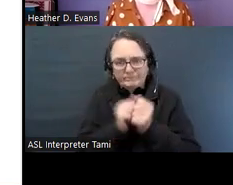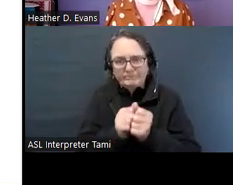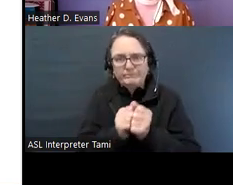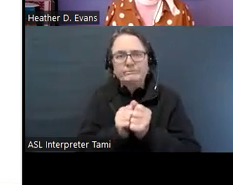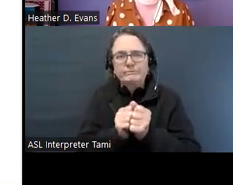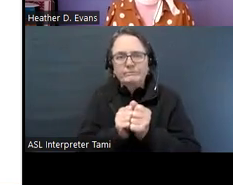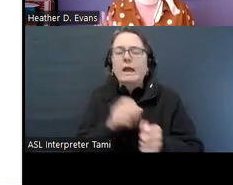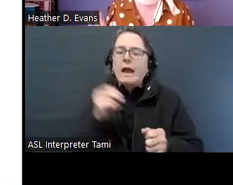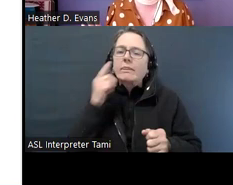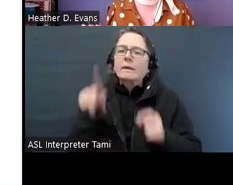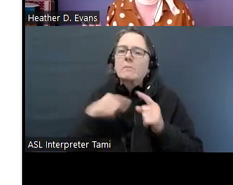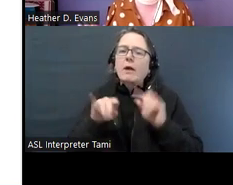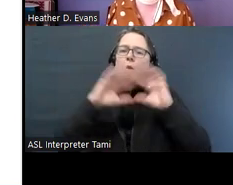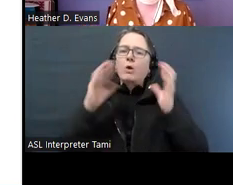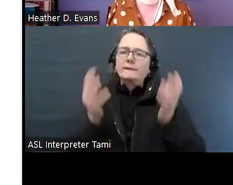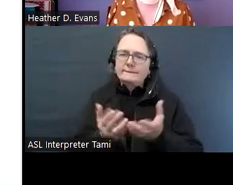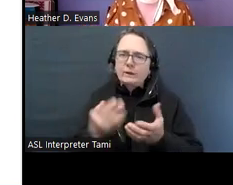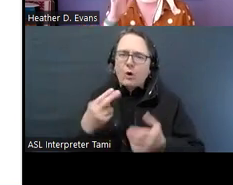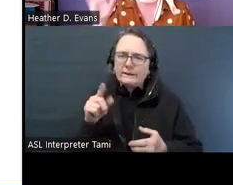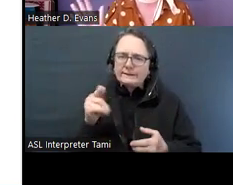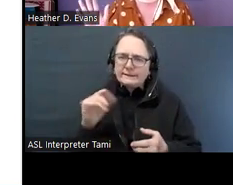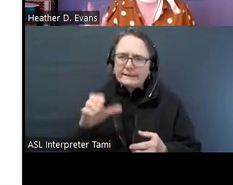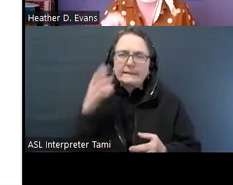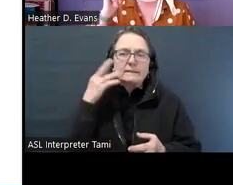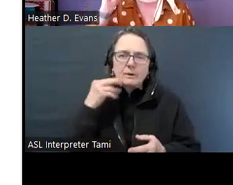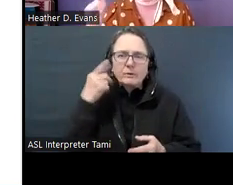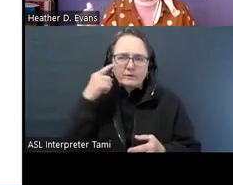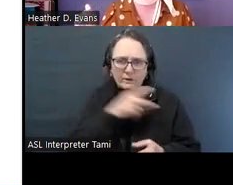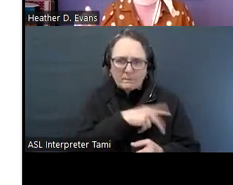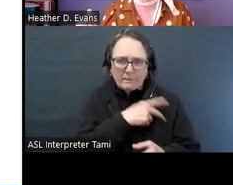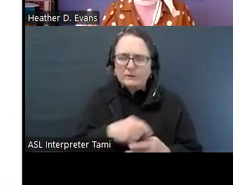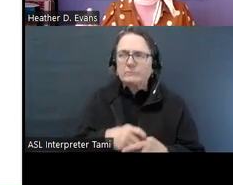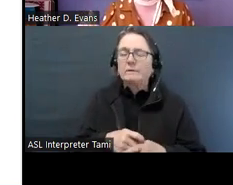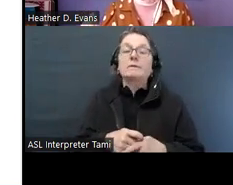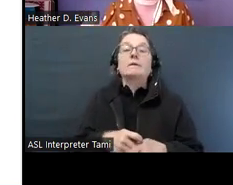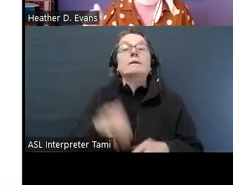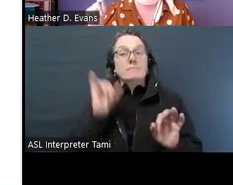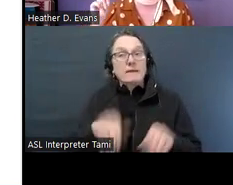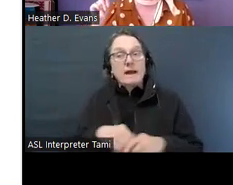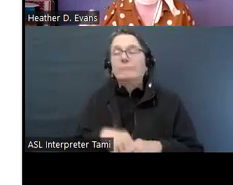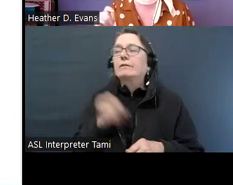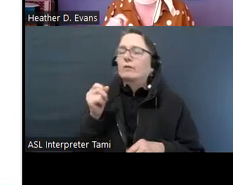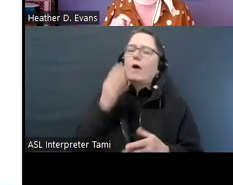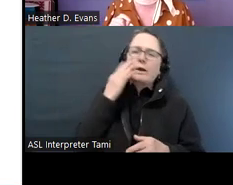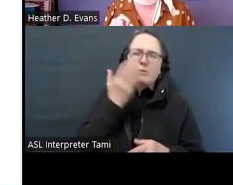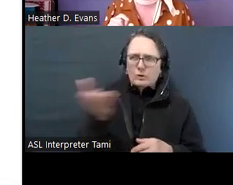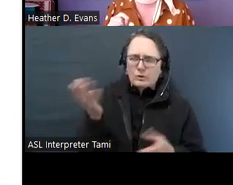So I'm sure that all of you by now are saying, "Got it, disability bias is a problem, what do we do?"